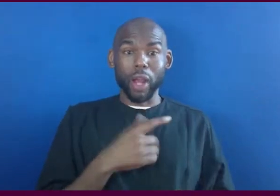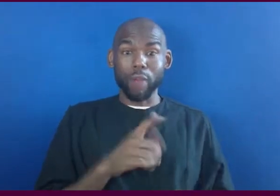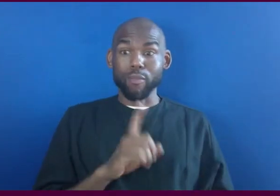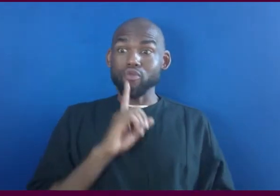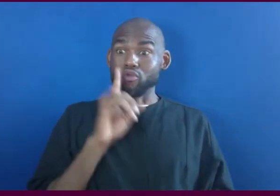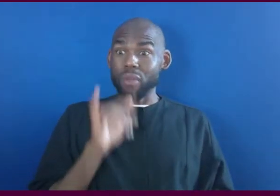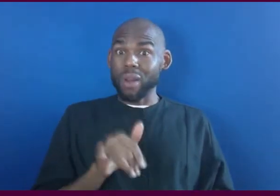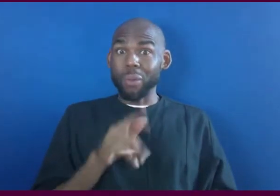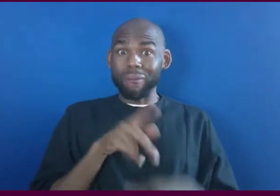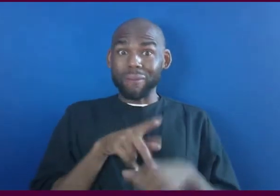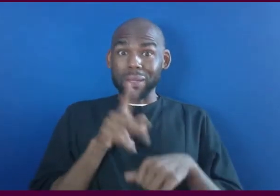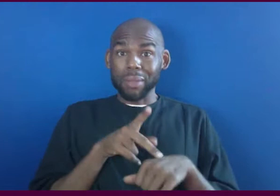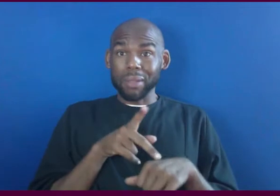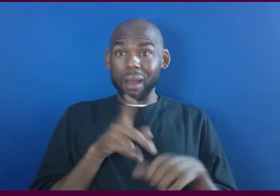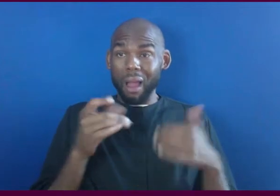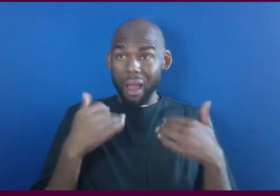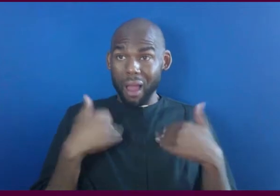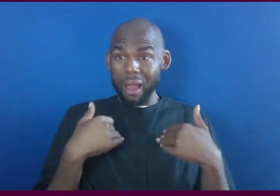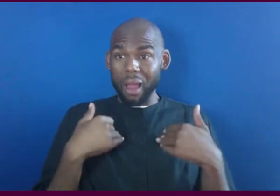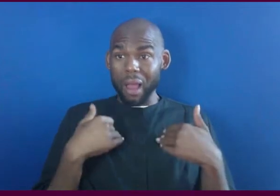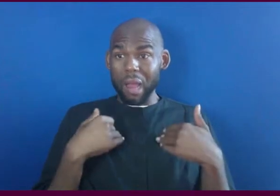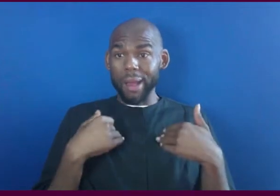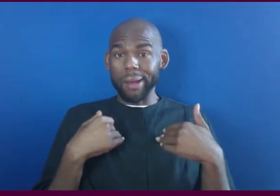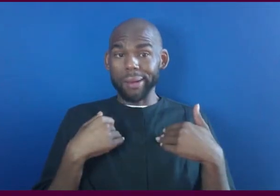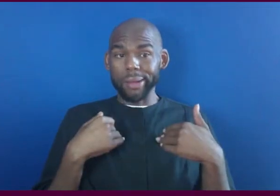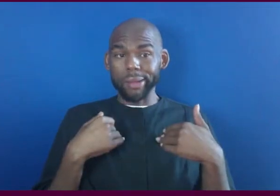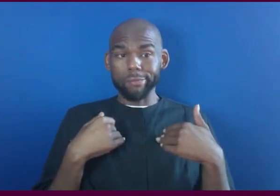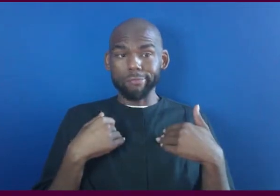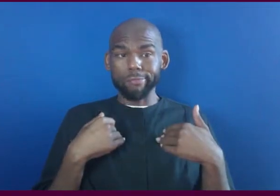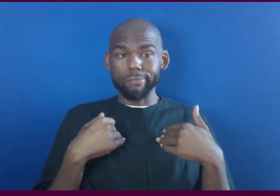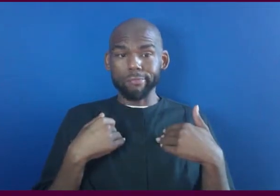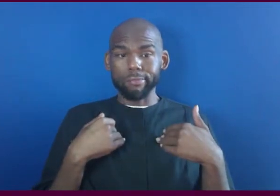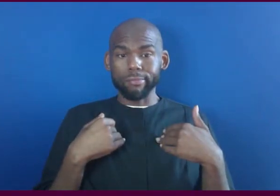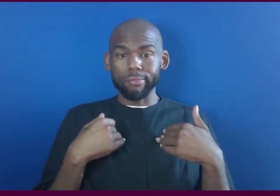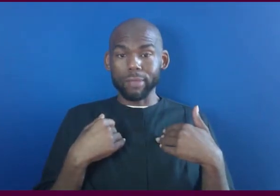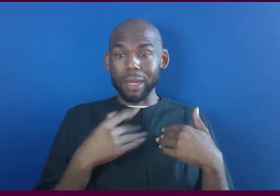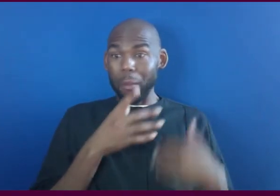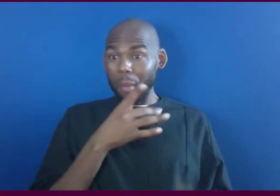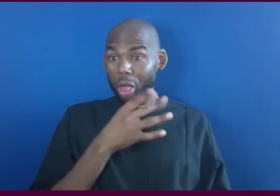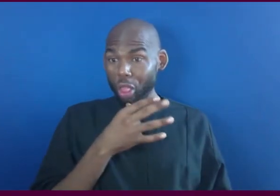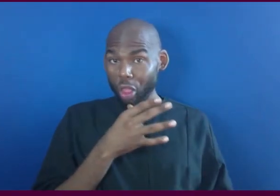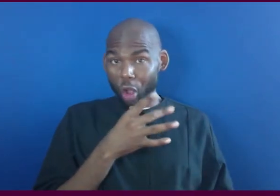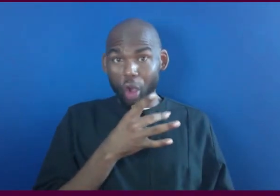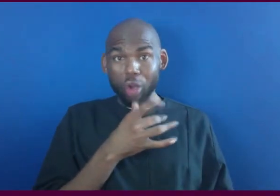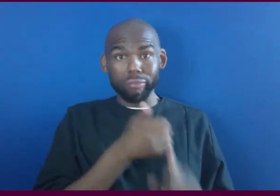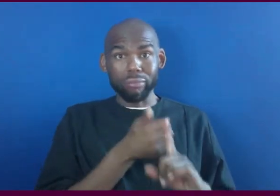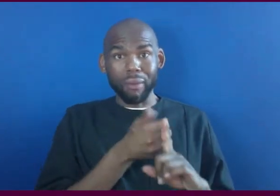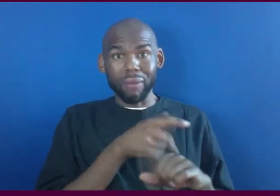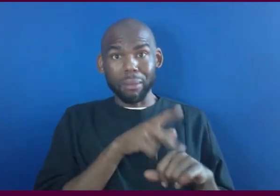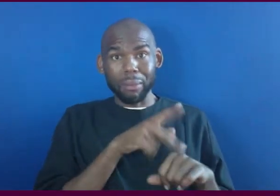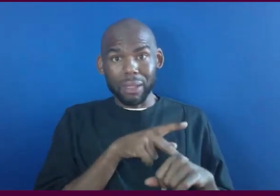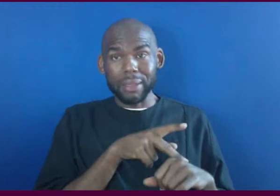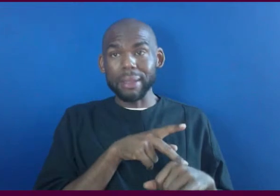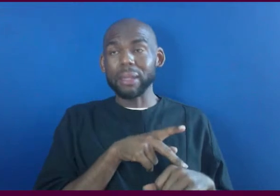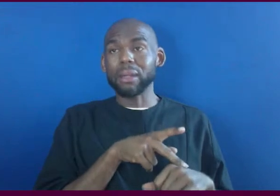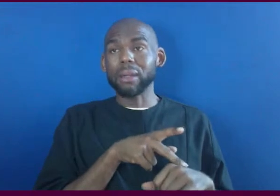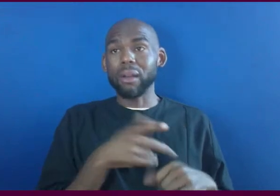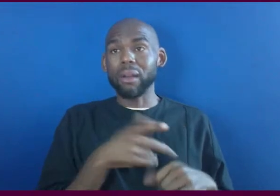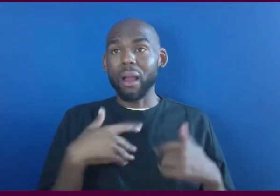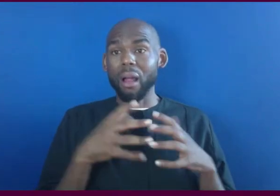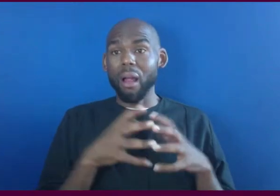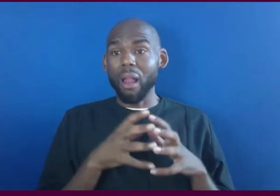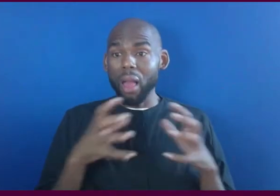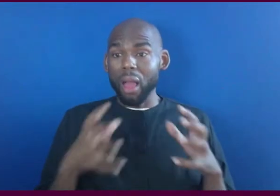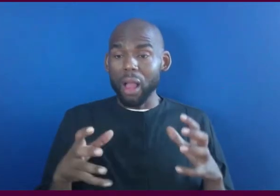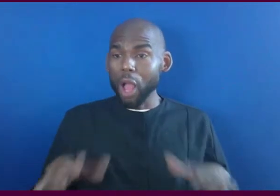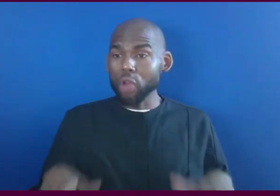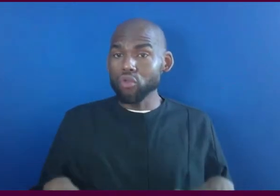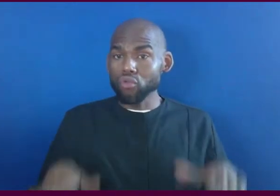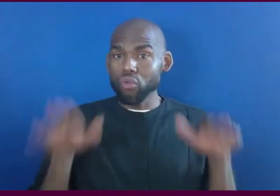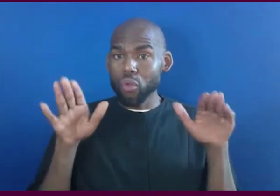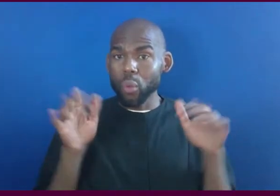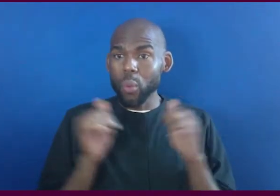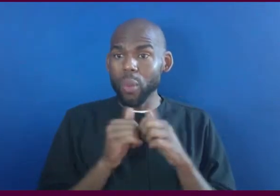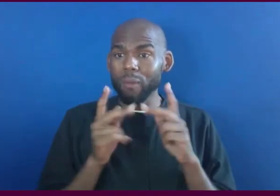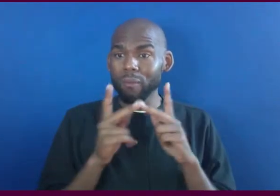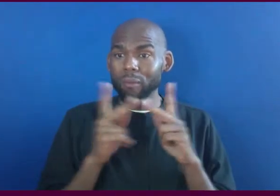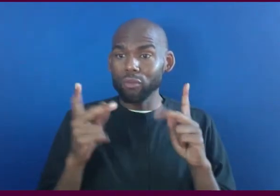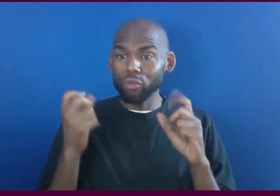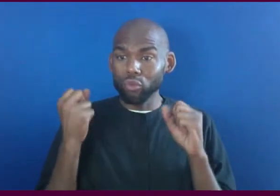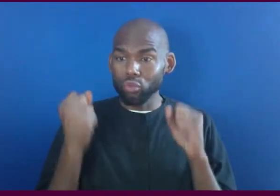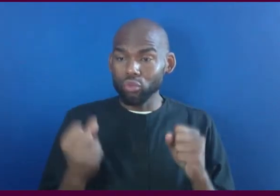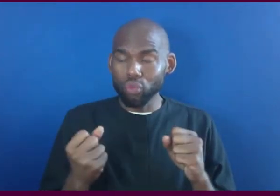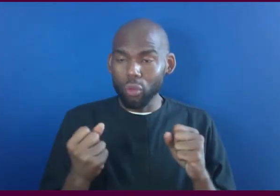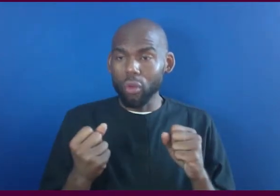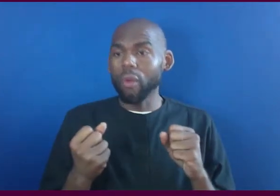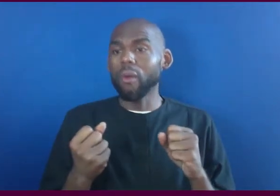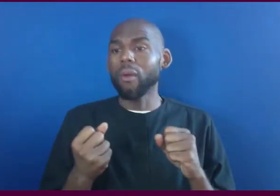was Filipino, that I had a Filipino mother, that I grew up with a very strong Filipino